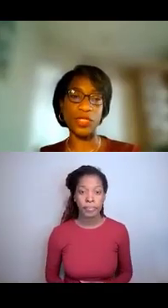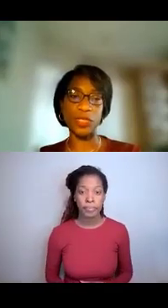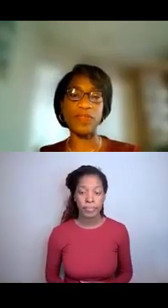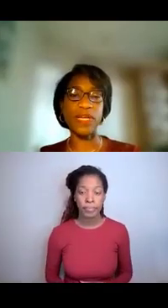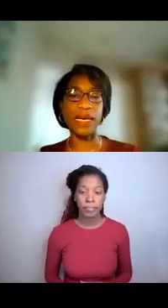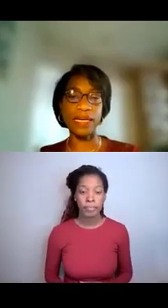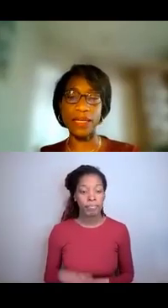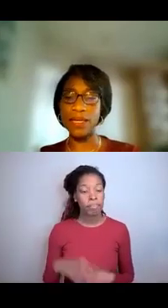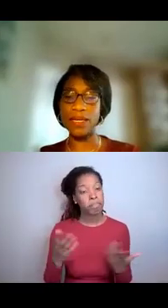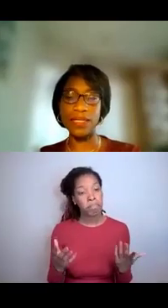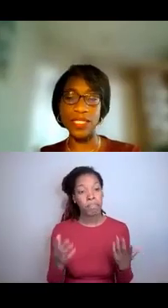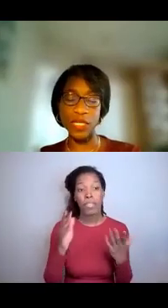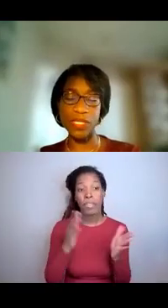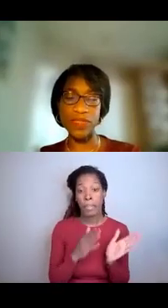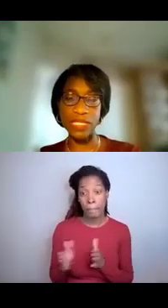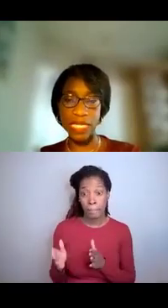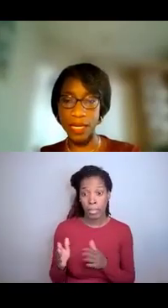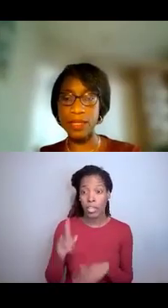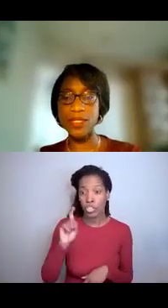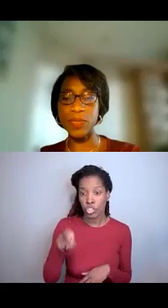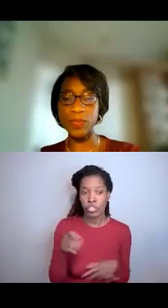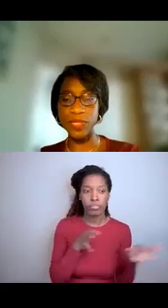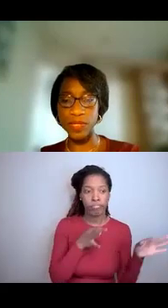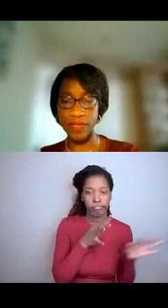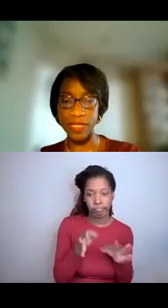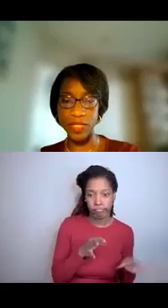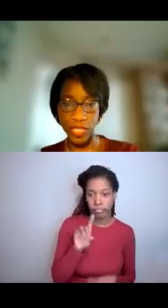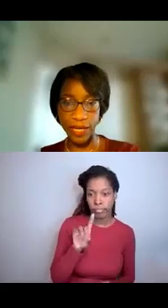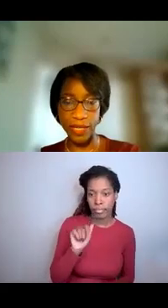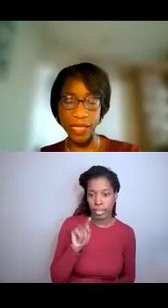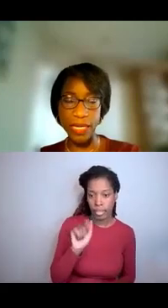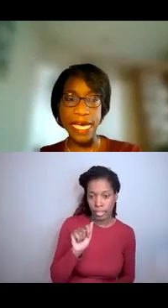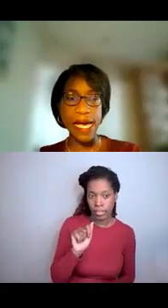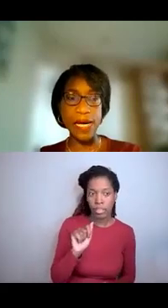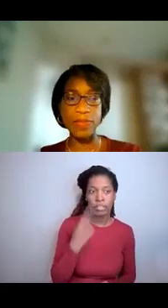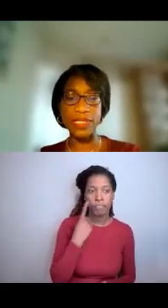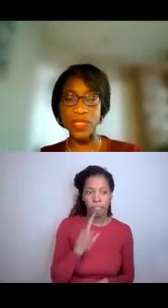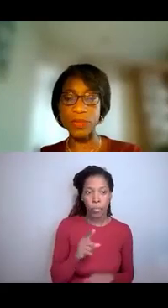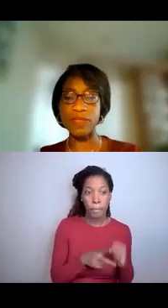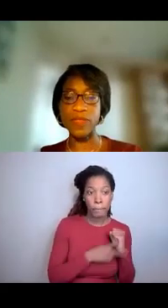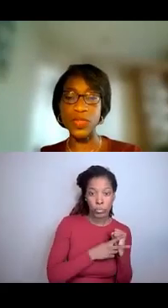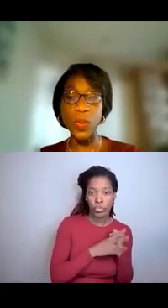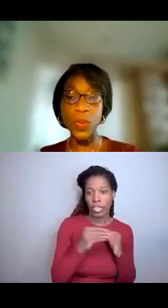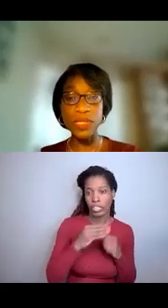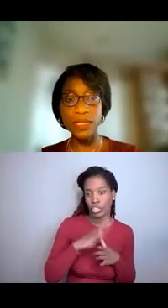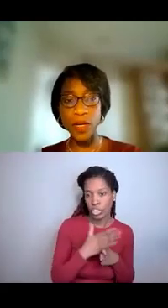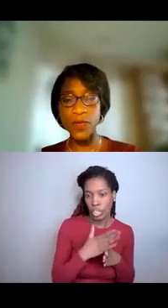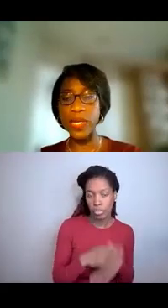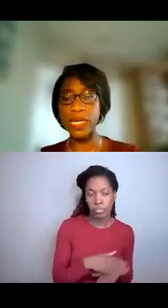you should provide a description of the data to be preserved and shared, a description of the tools and software